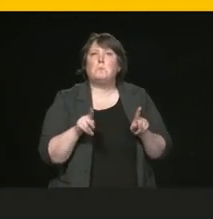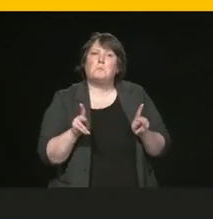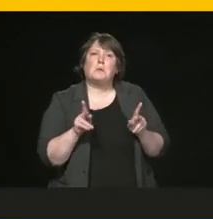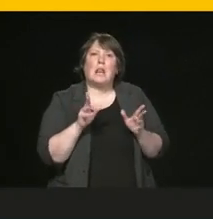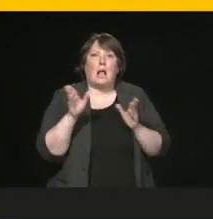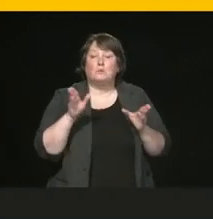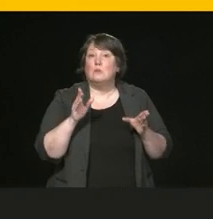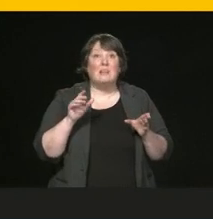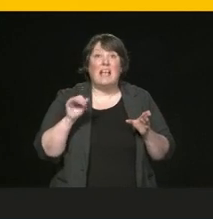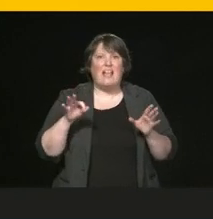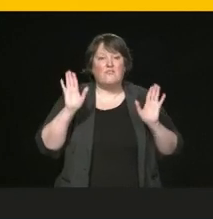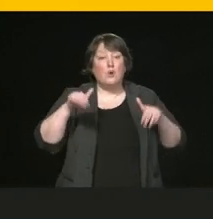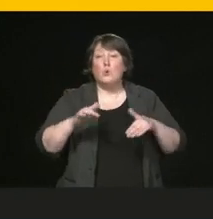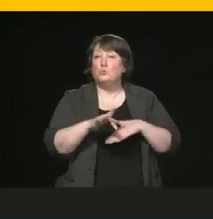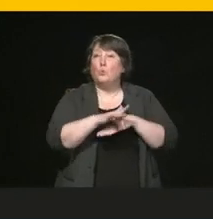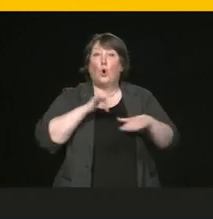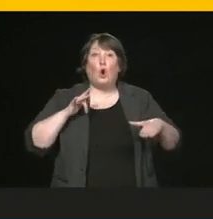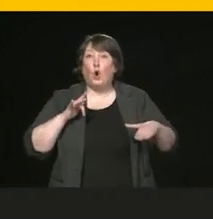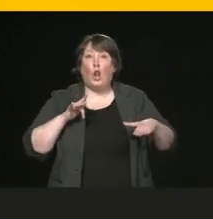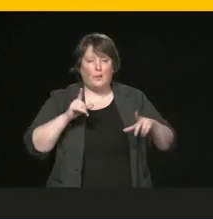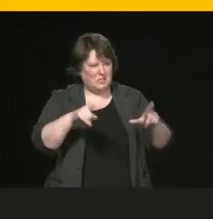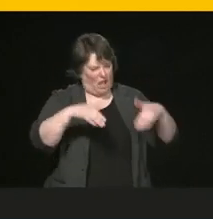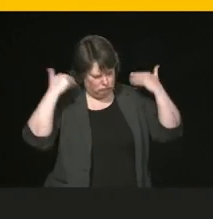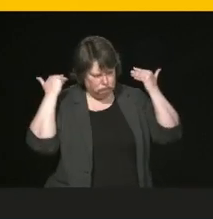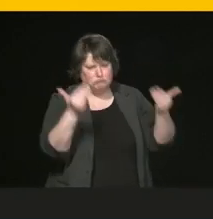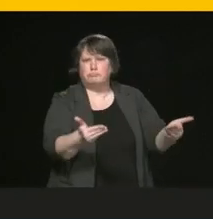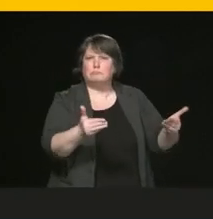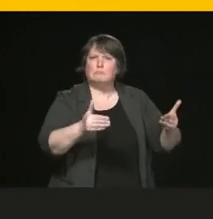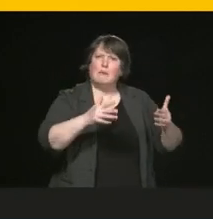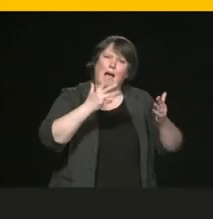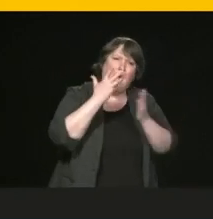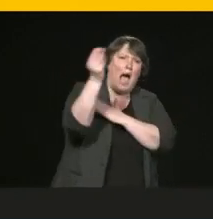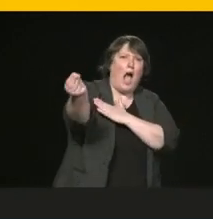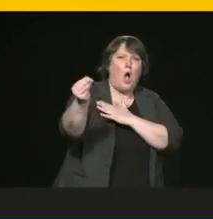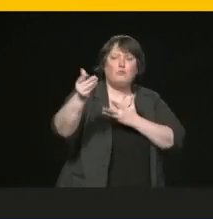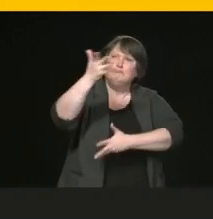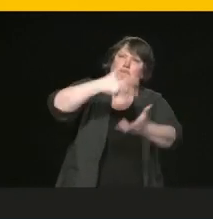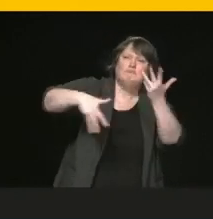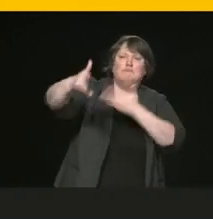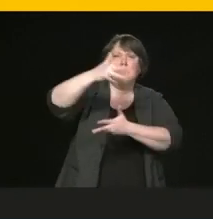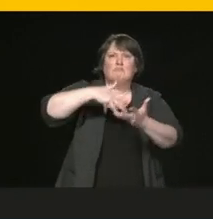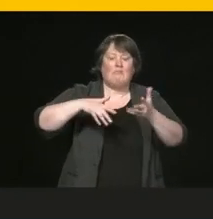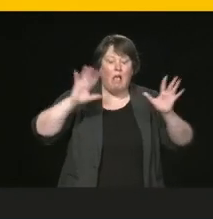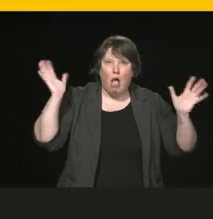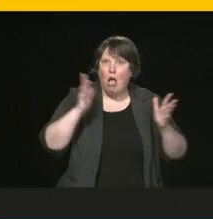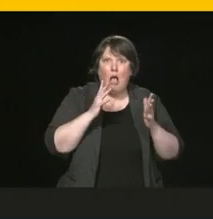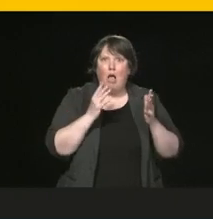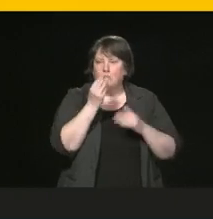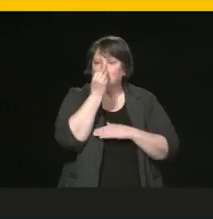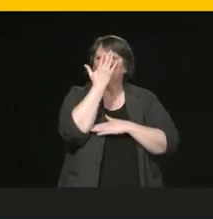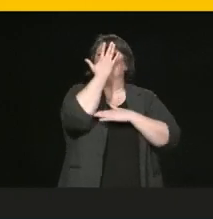LOOSENING THE RESTRICTIONS. IT WOULD BE TERRIBLE IF WE WERE